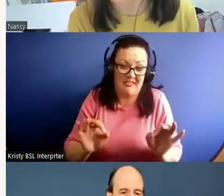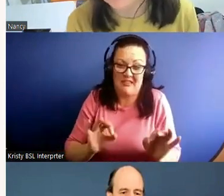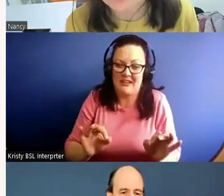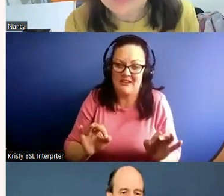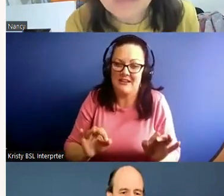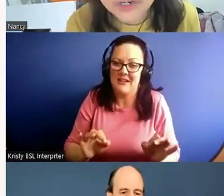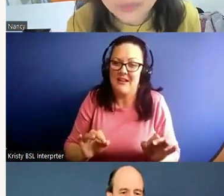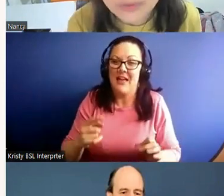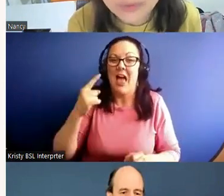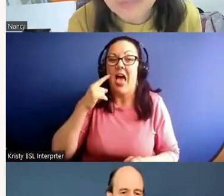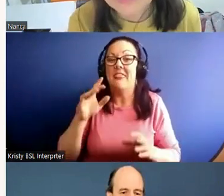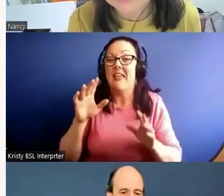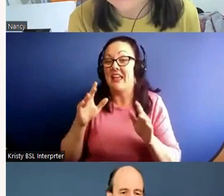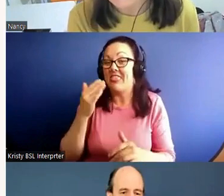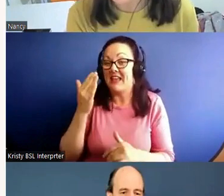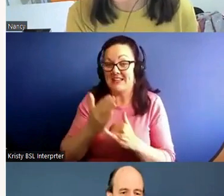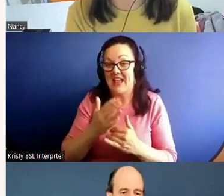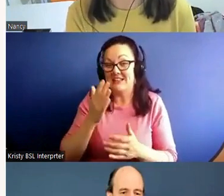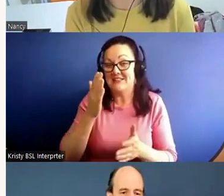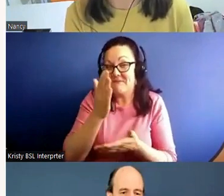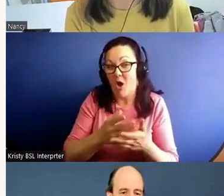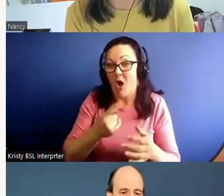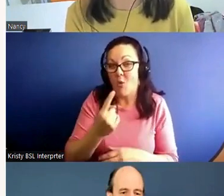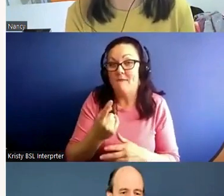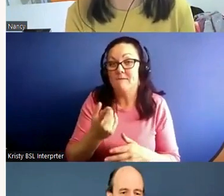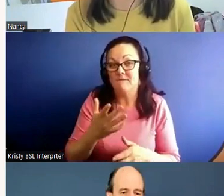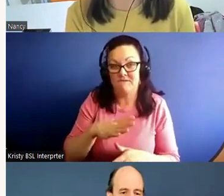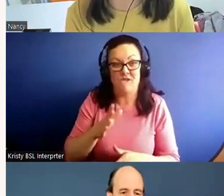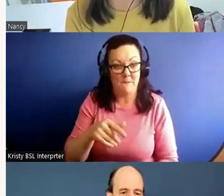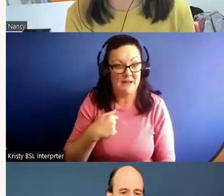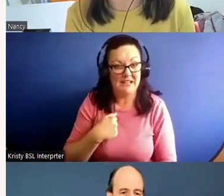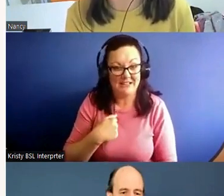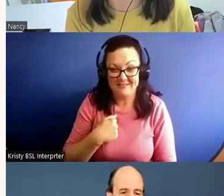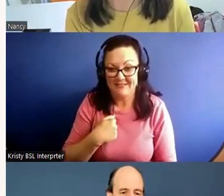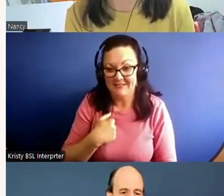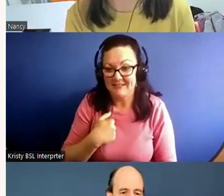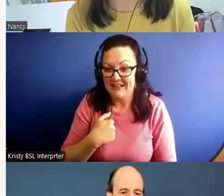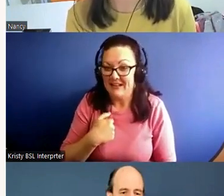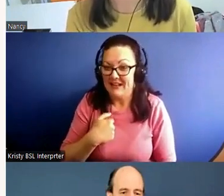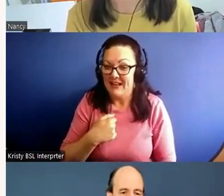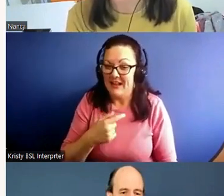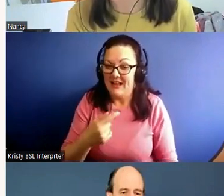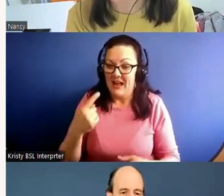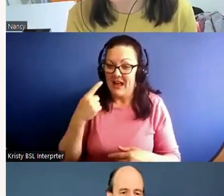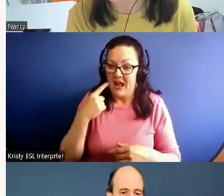the end of part one from me and I think Elene it will be